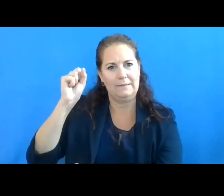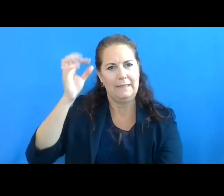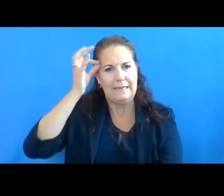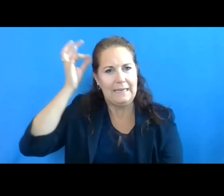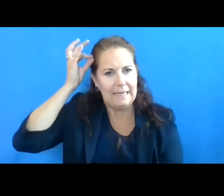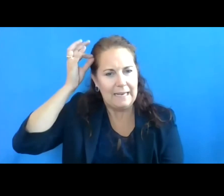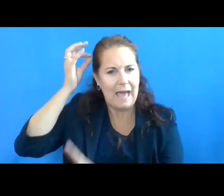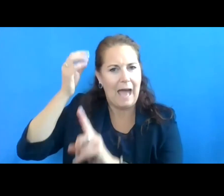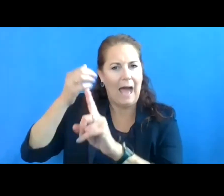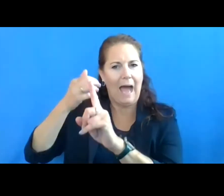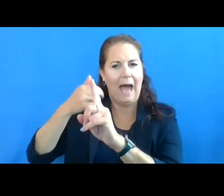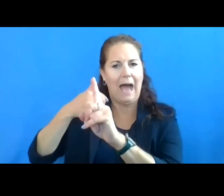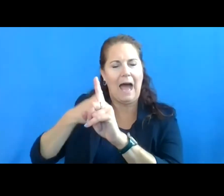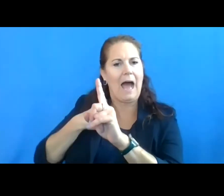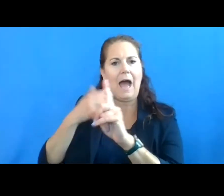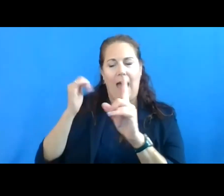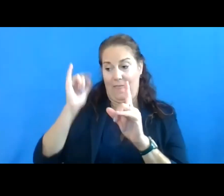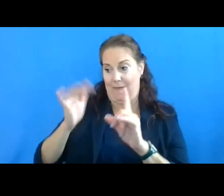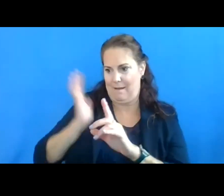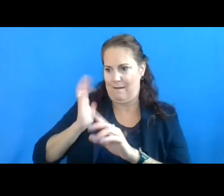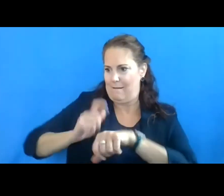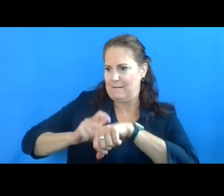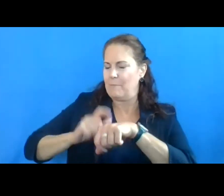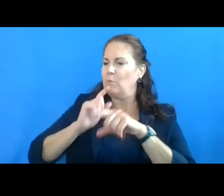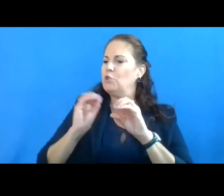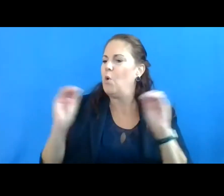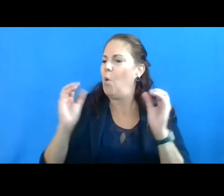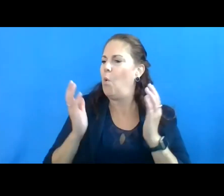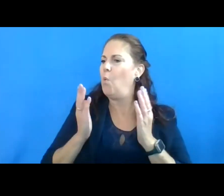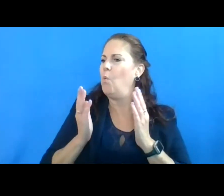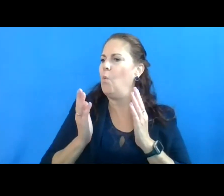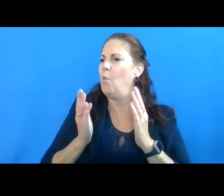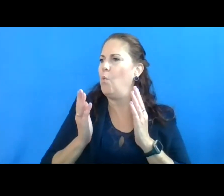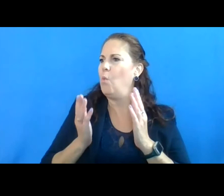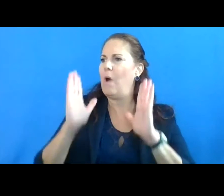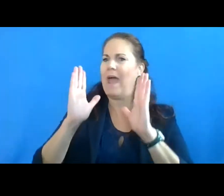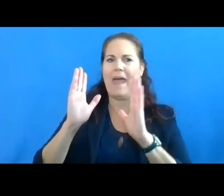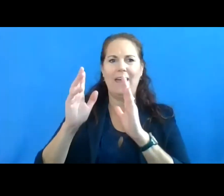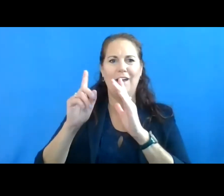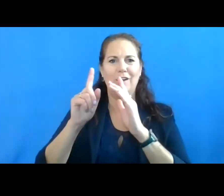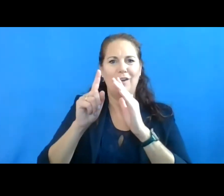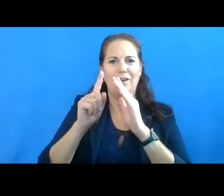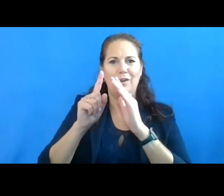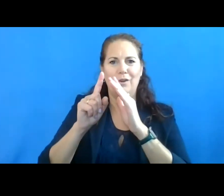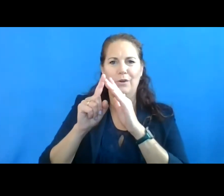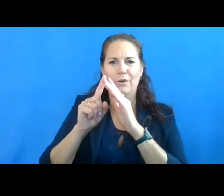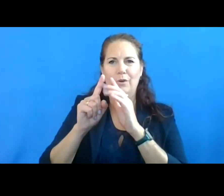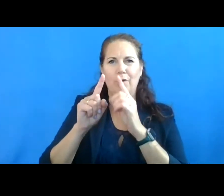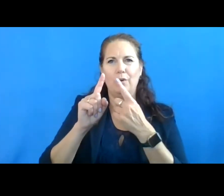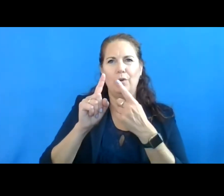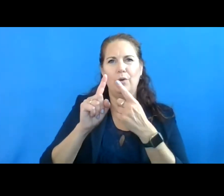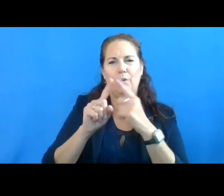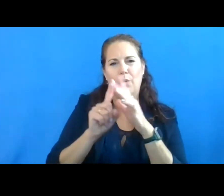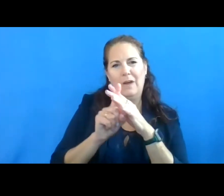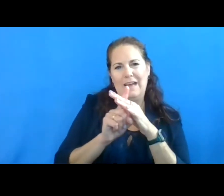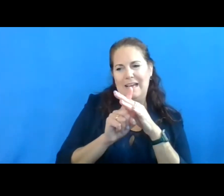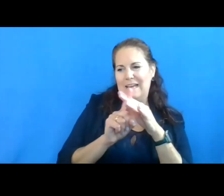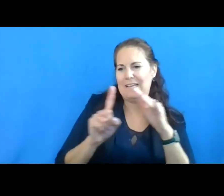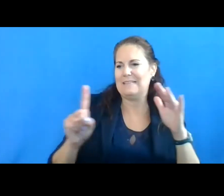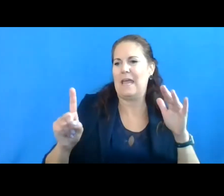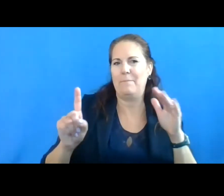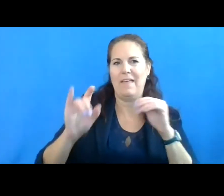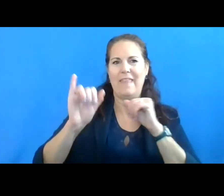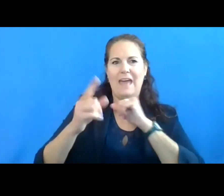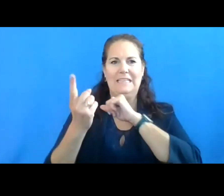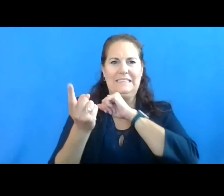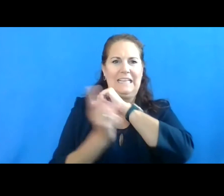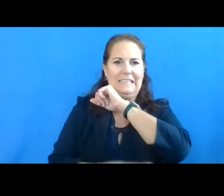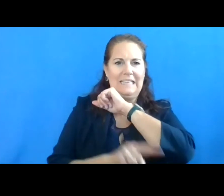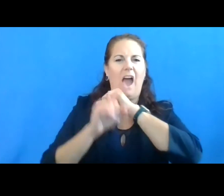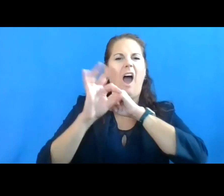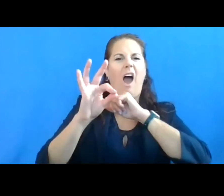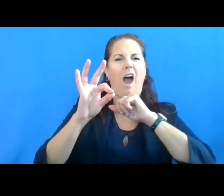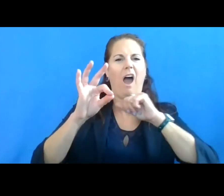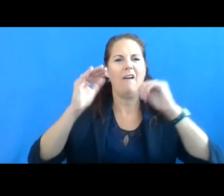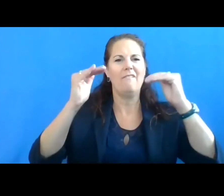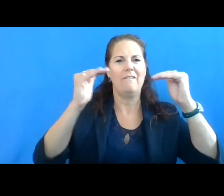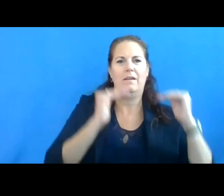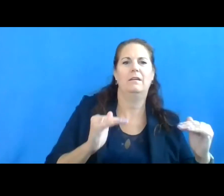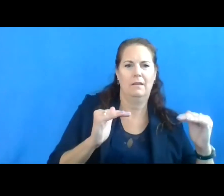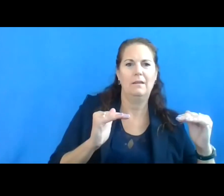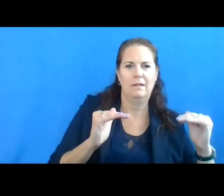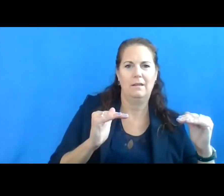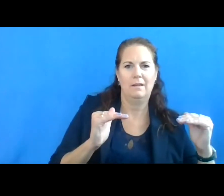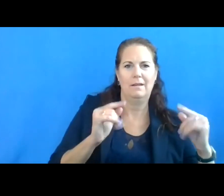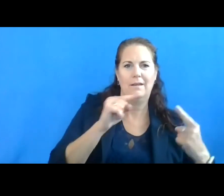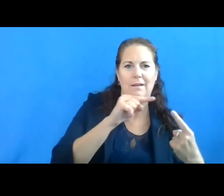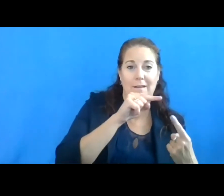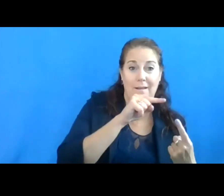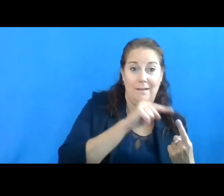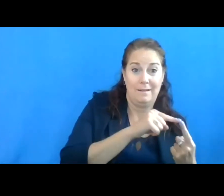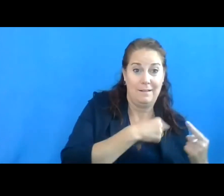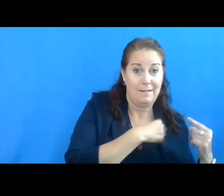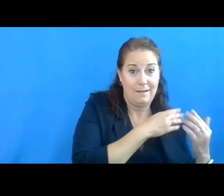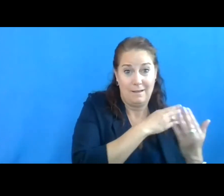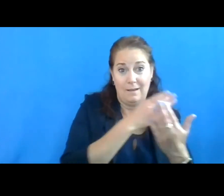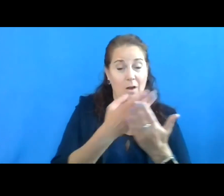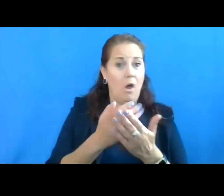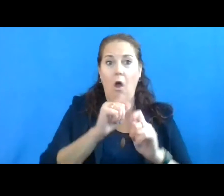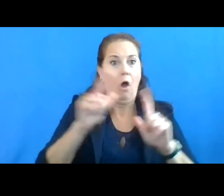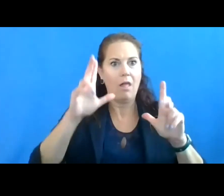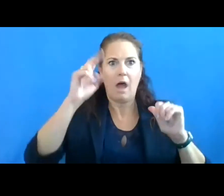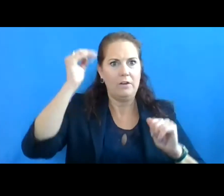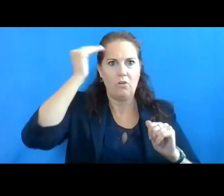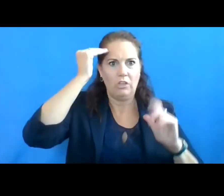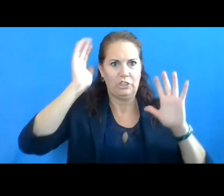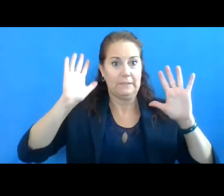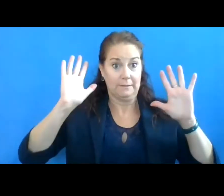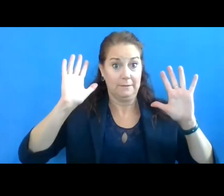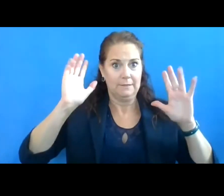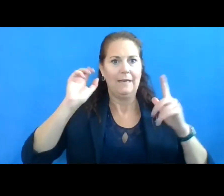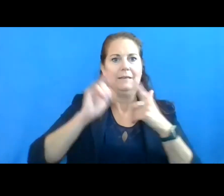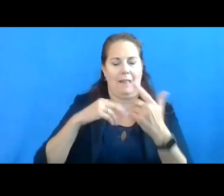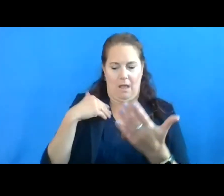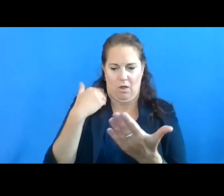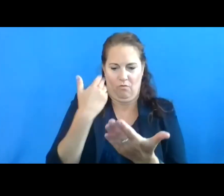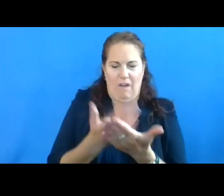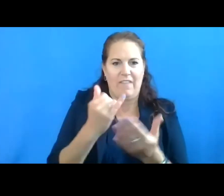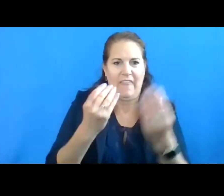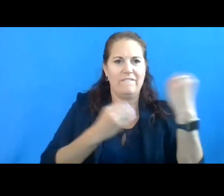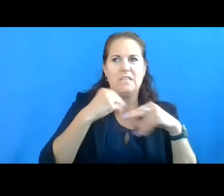no way out of this sentencing to inferiority and all unconscious until I went to the feast.